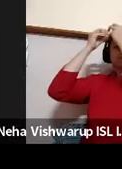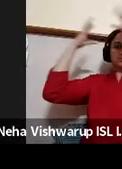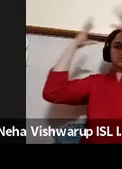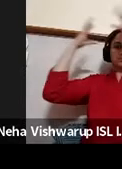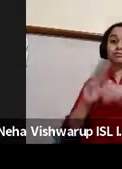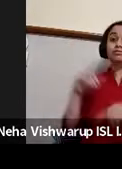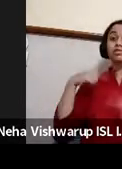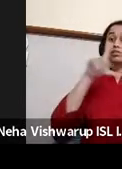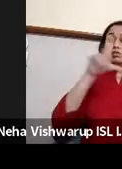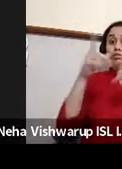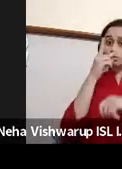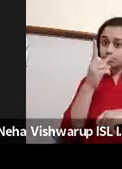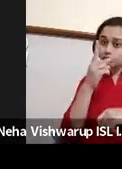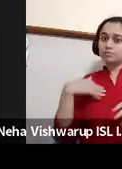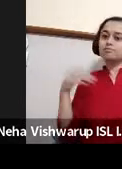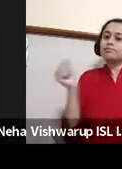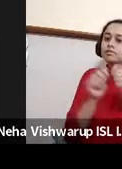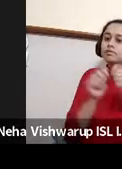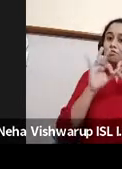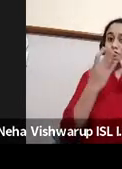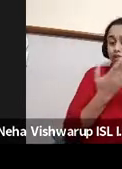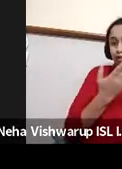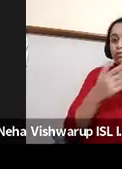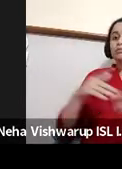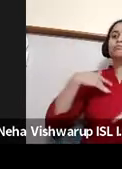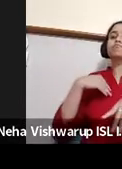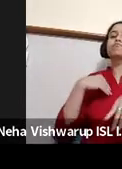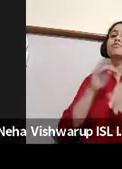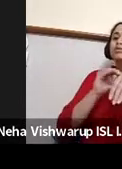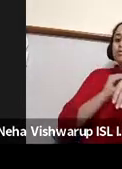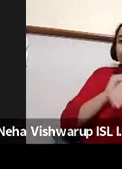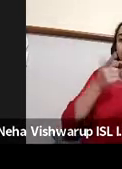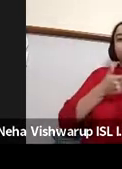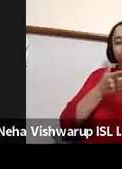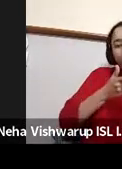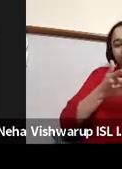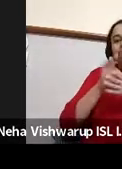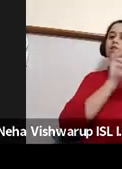show us packed families impassive co-workers bashful lovers playful friends and various